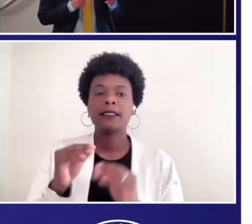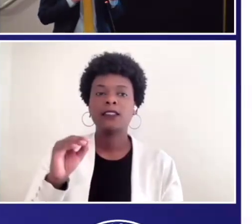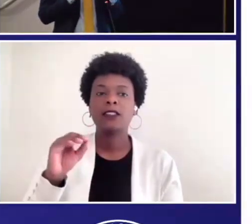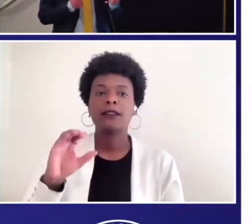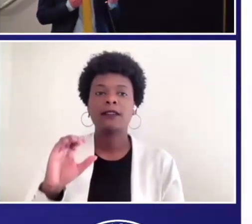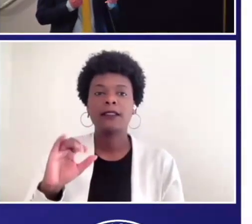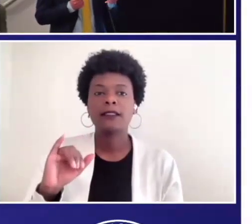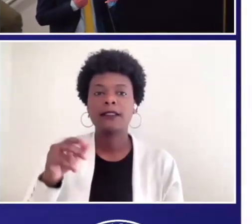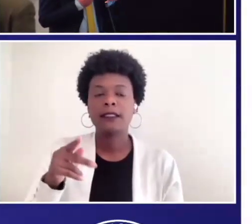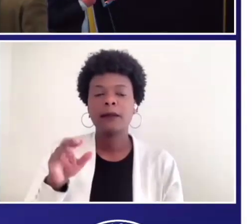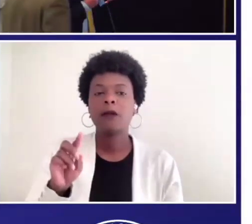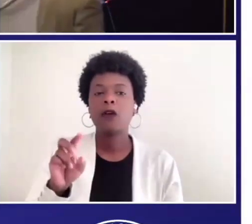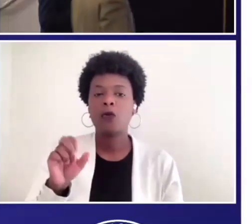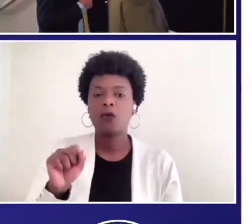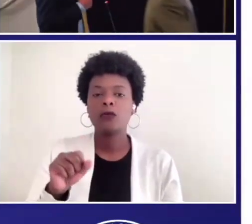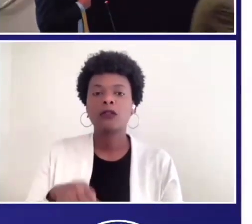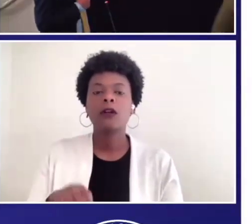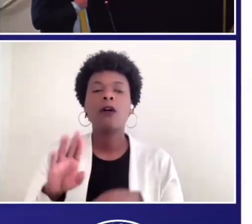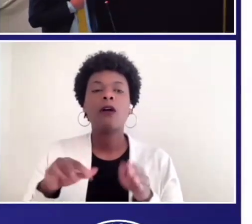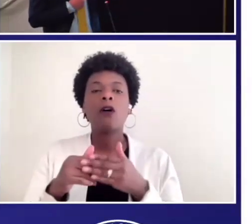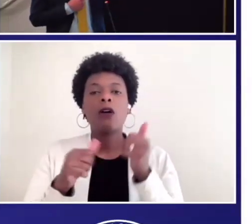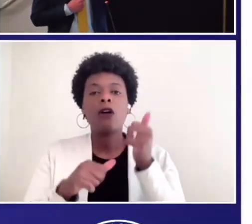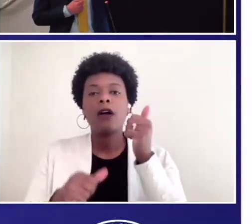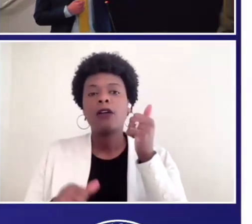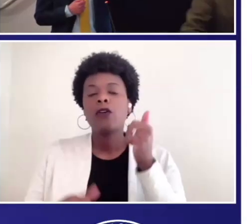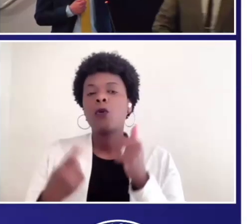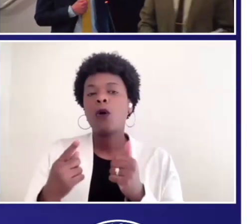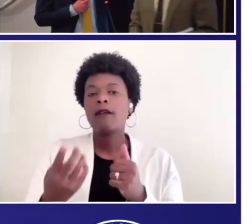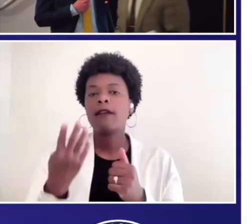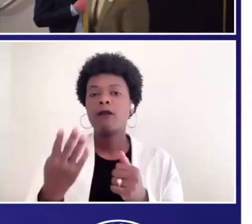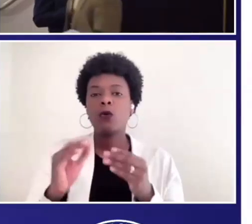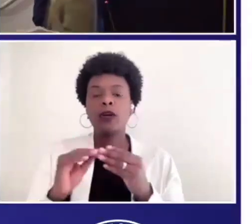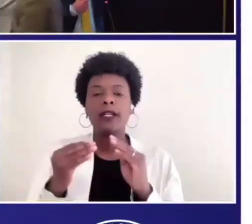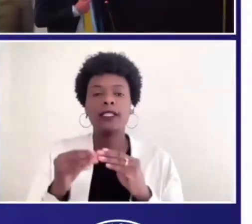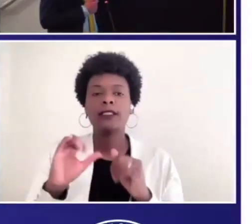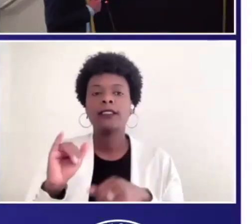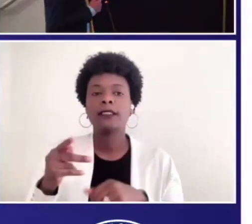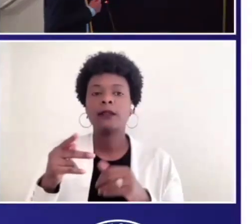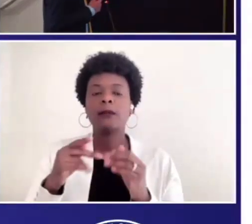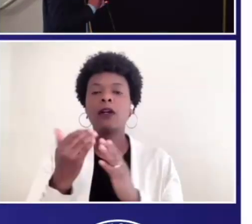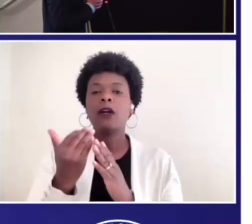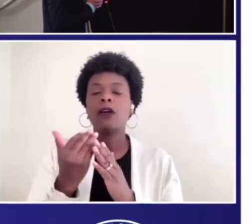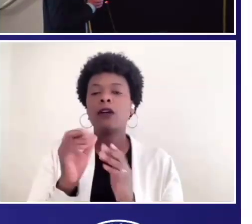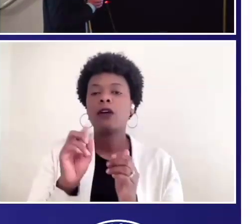underneath one of the associated four-digit CIP codes that are listed in the regulation.